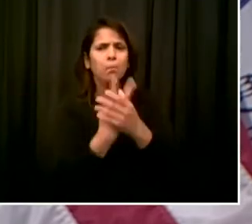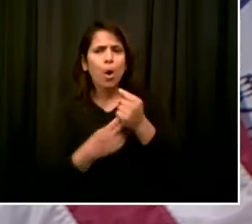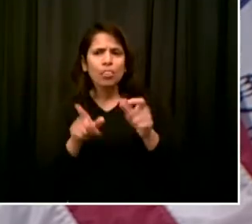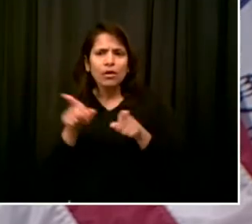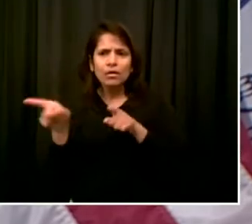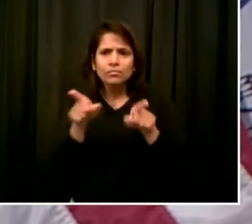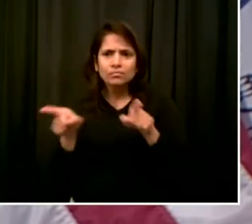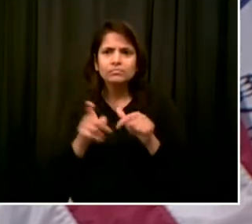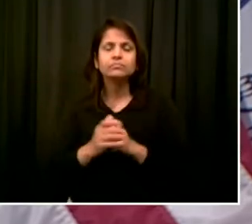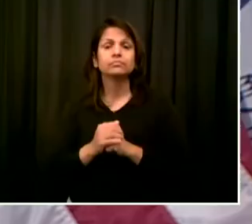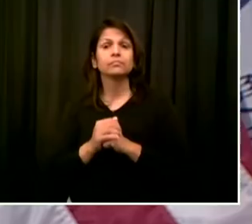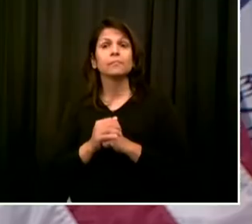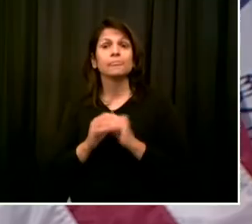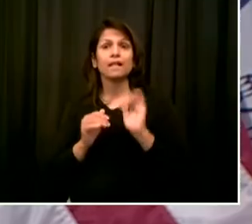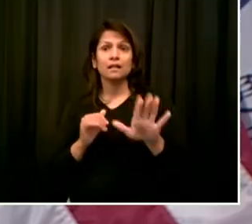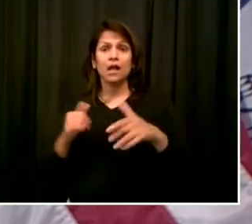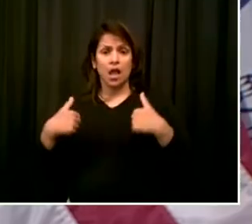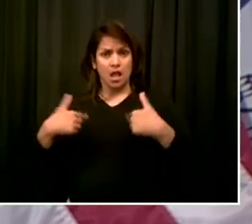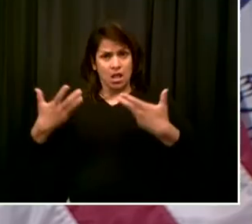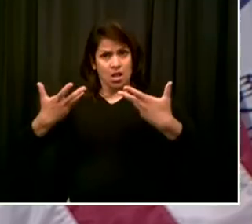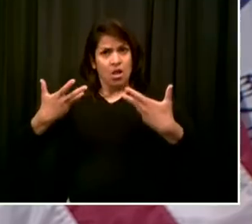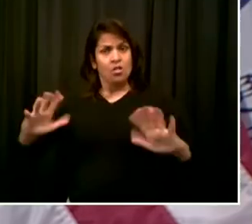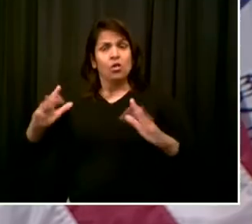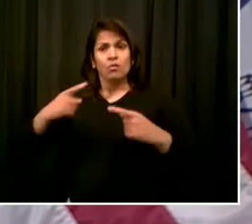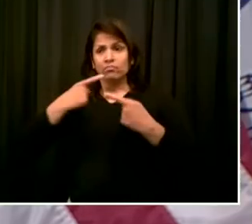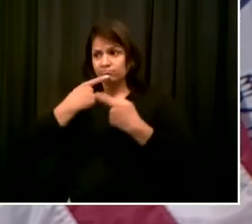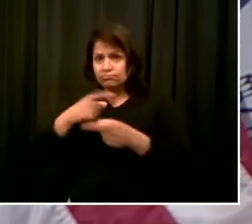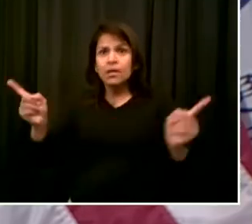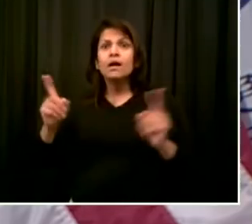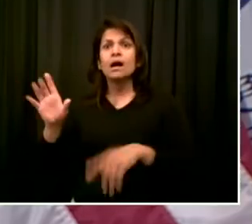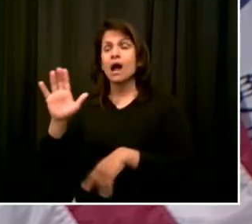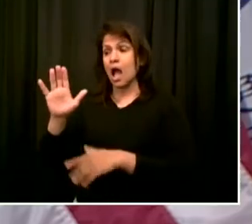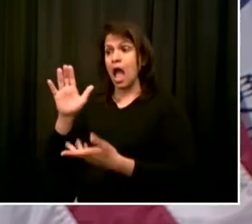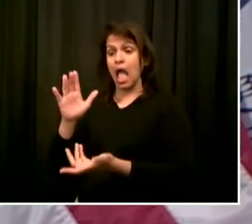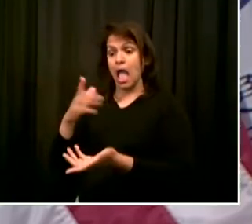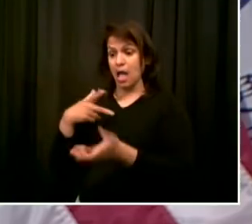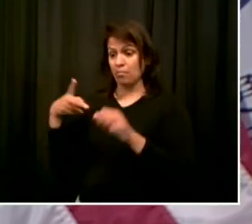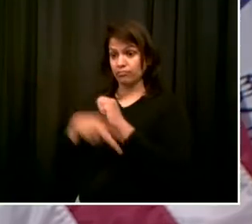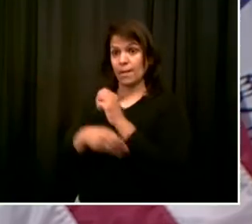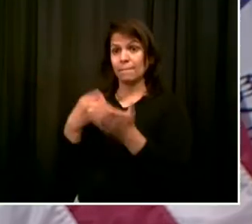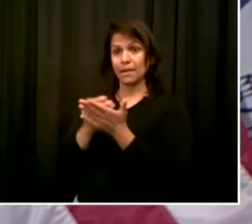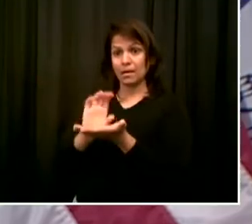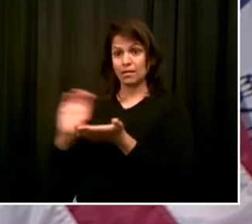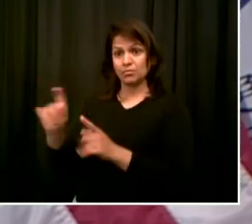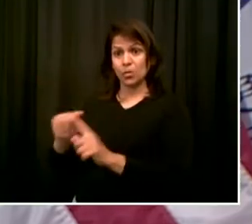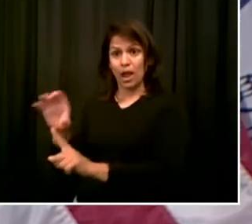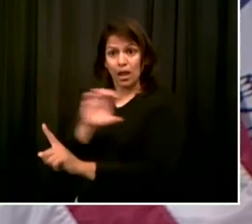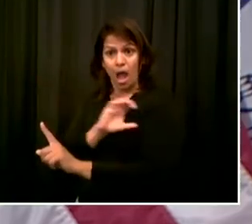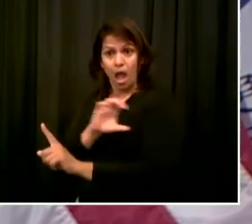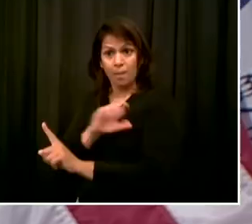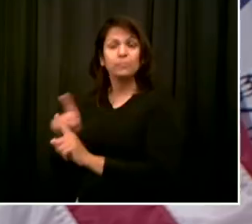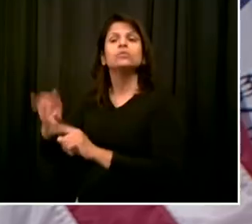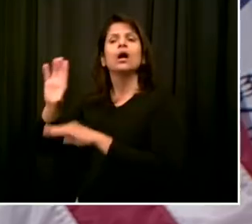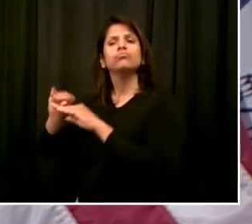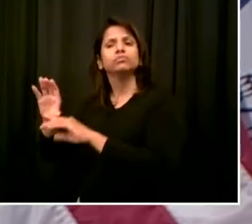OR WE CAN DO OTHER VERSIONS